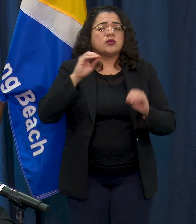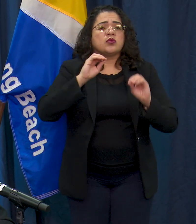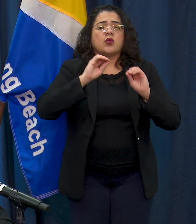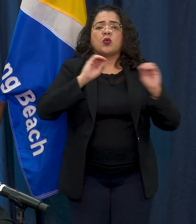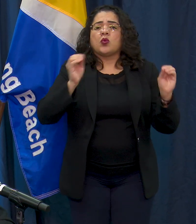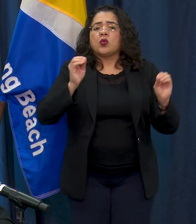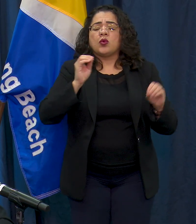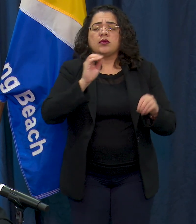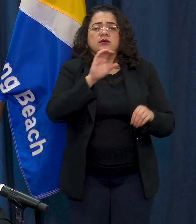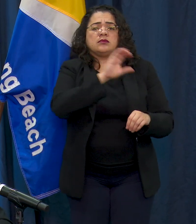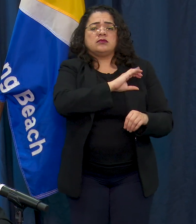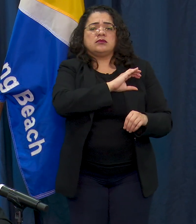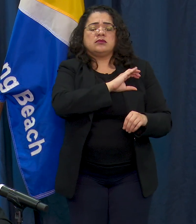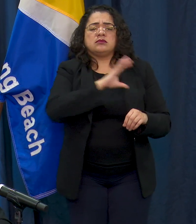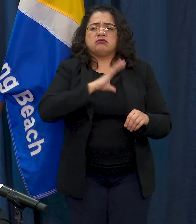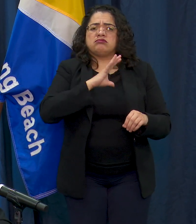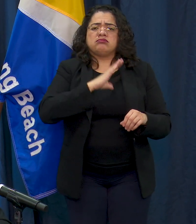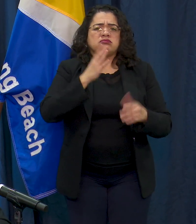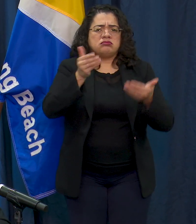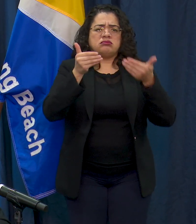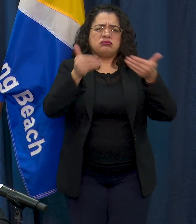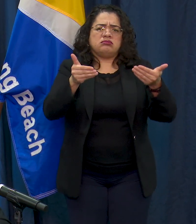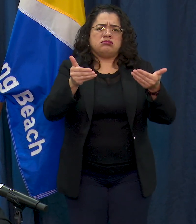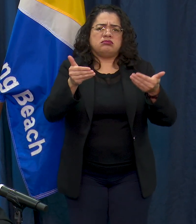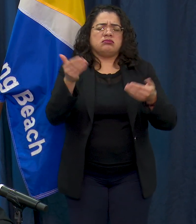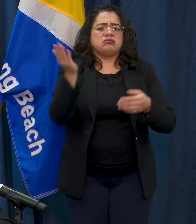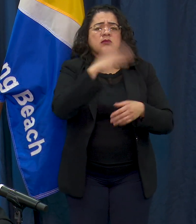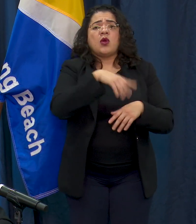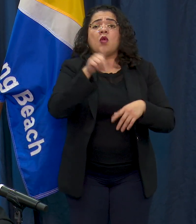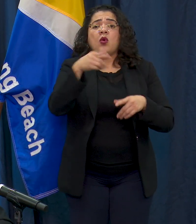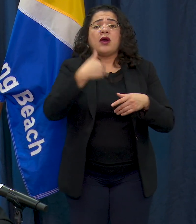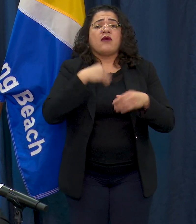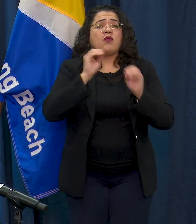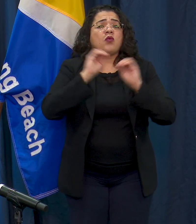puede cierra la clínica see no trace uber Anza puedes erased a clinic asada